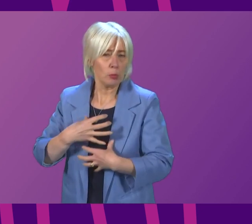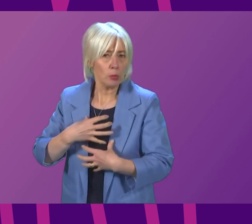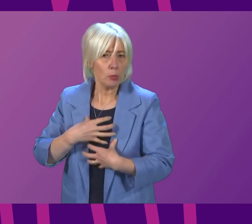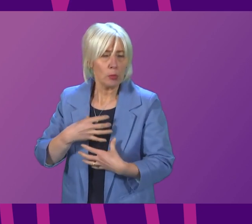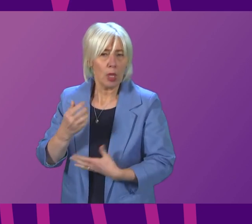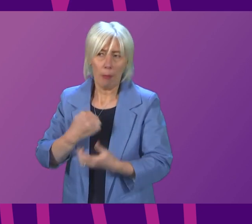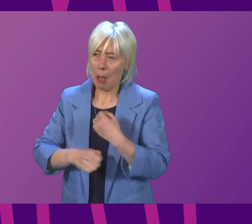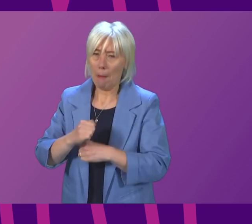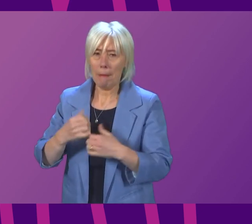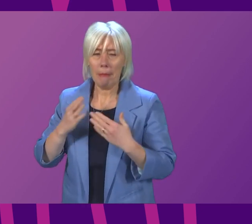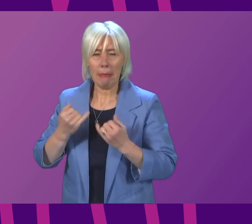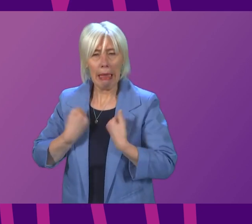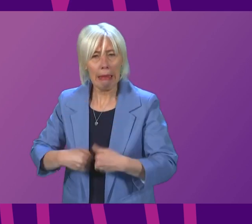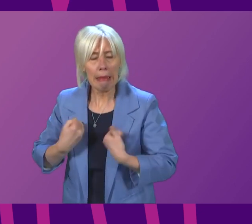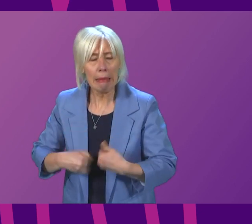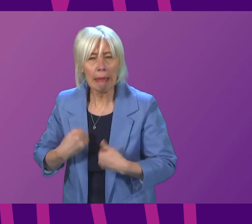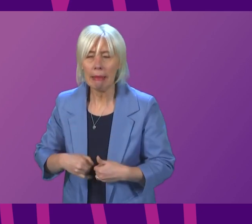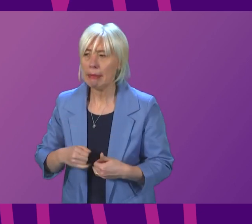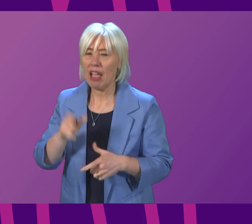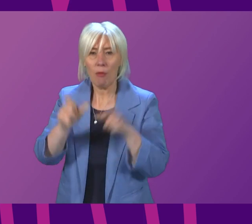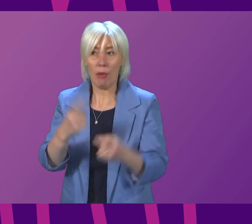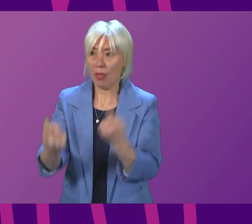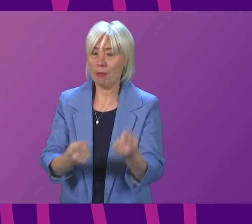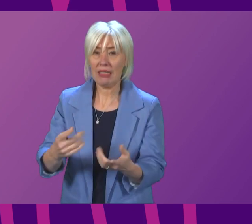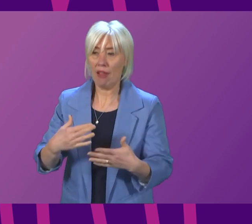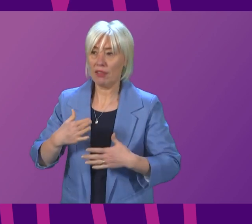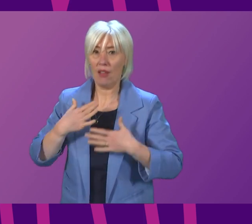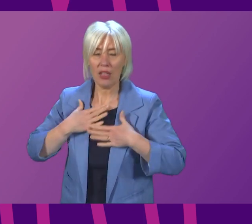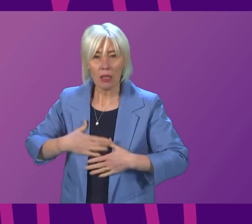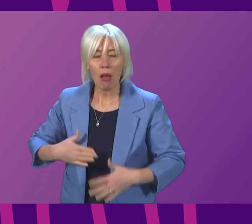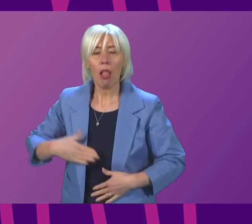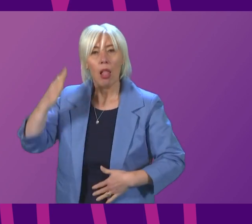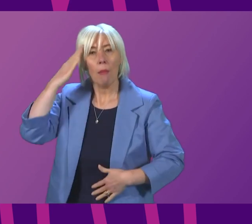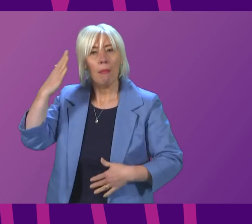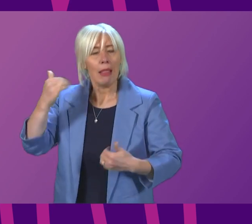Those who are already physically or mentally unwell are already at breaking point because